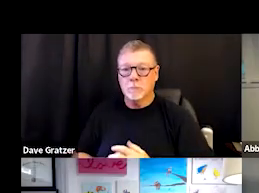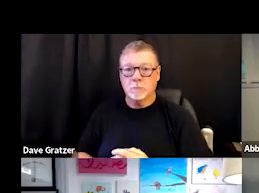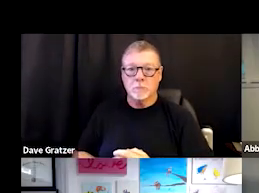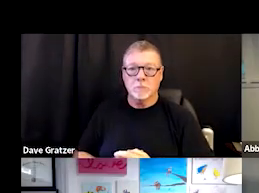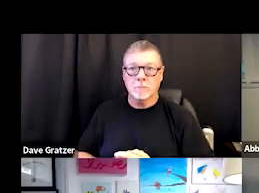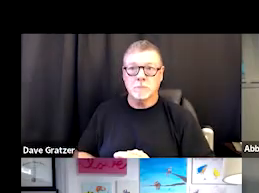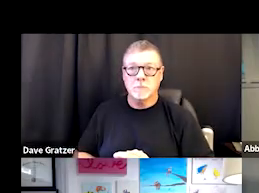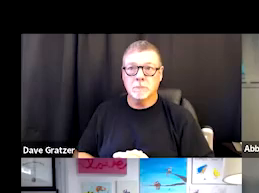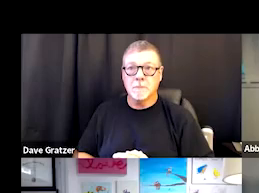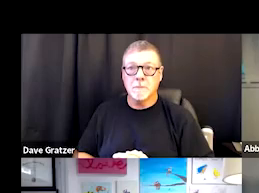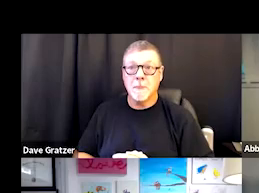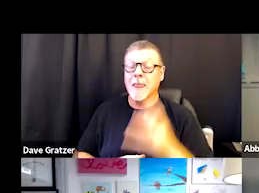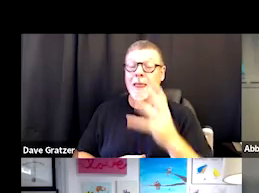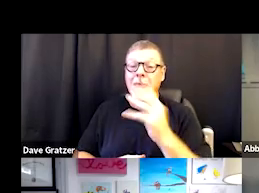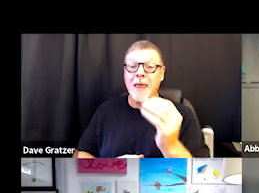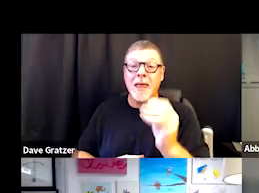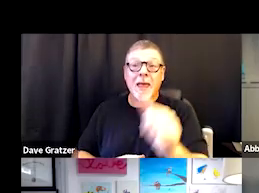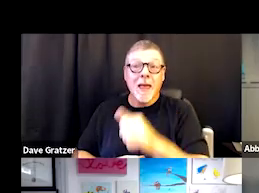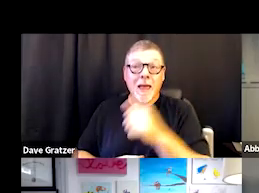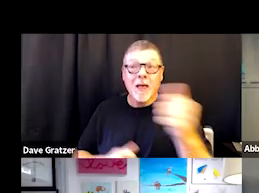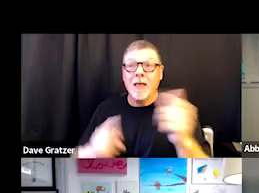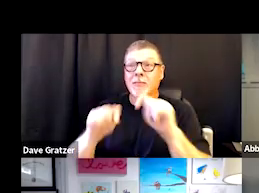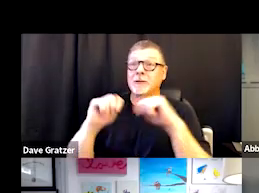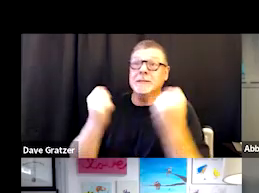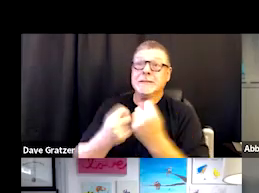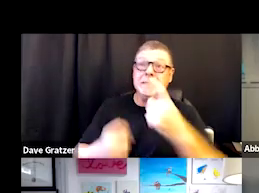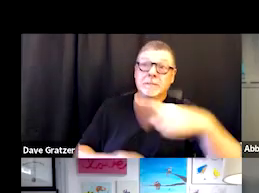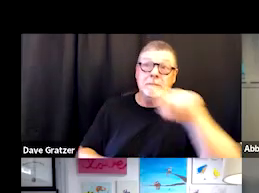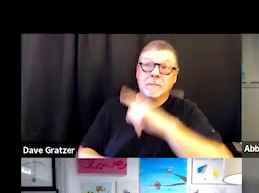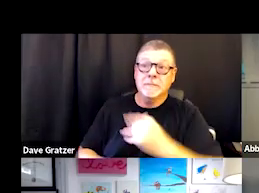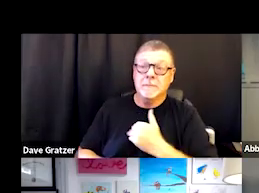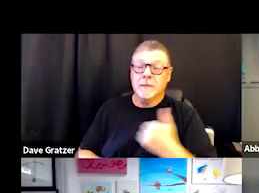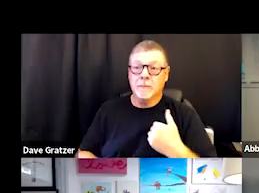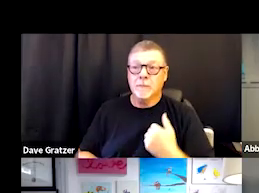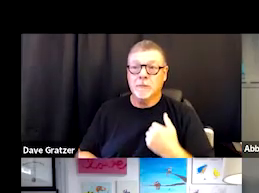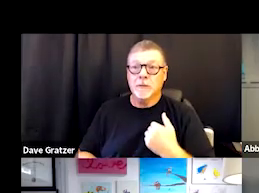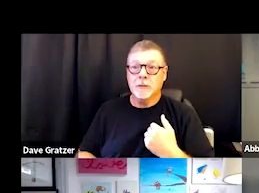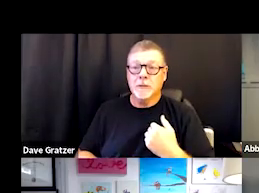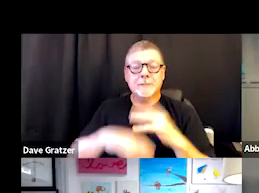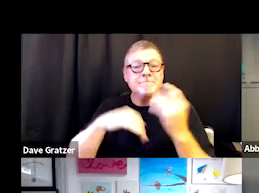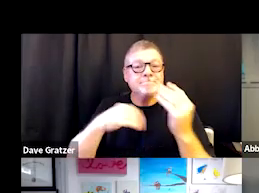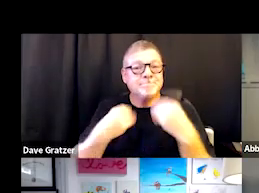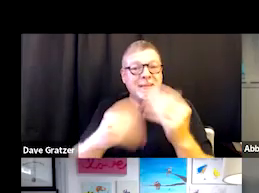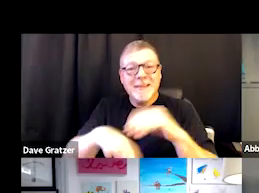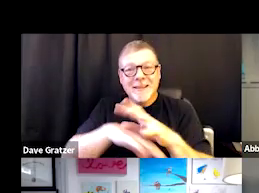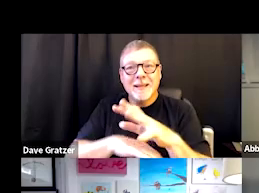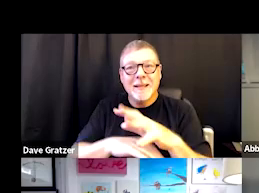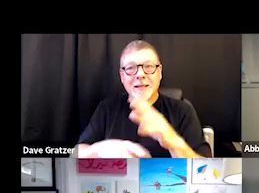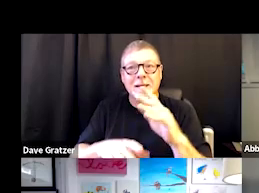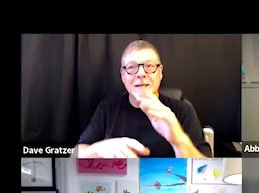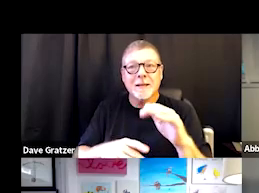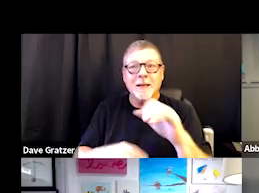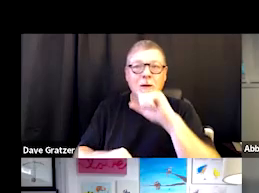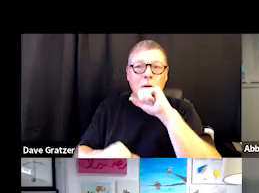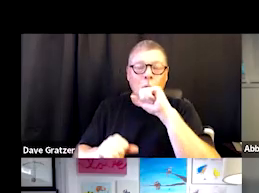And I would invite any other team members with advice about kind of getting trained without that kind of final certificate.